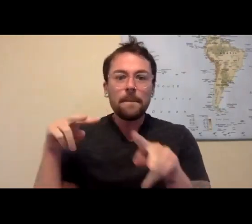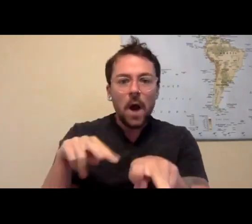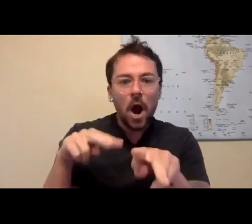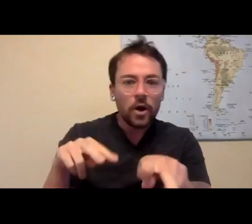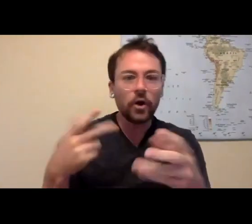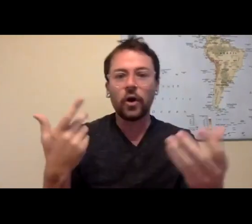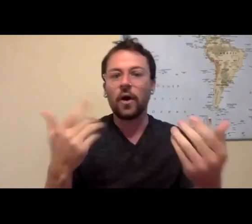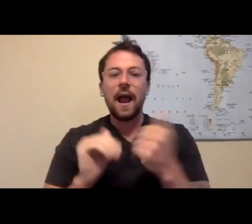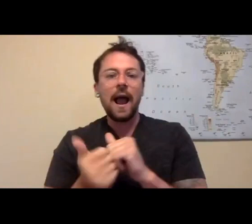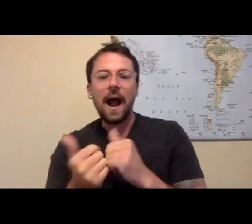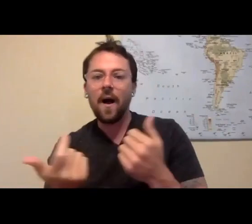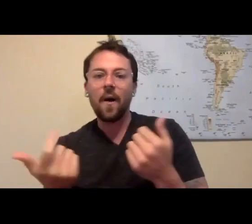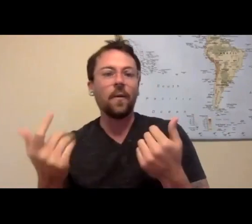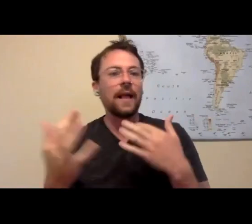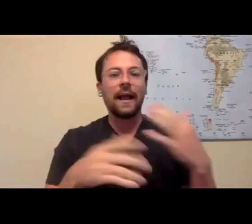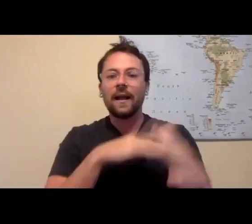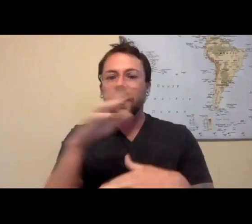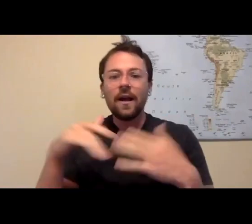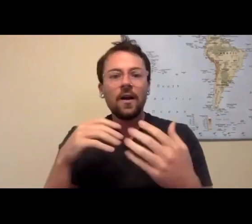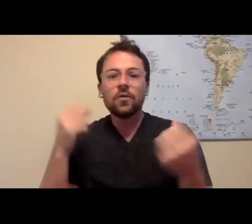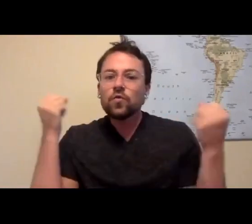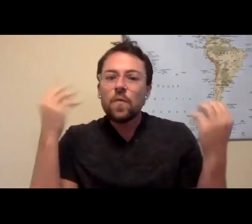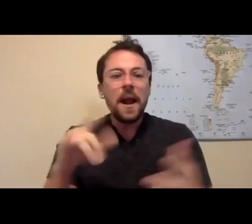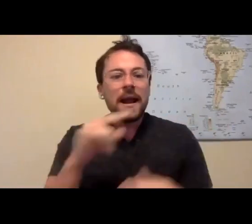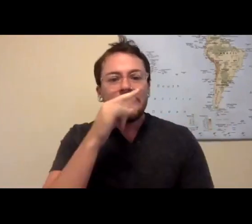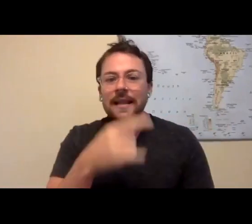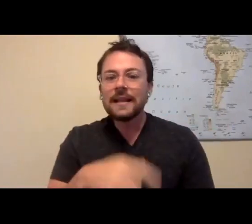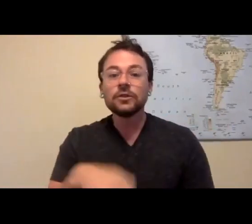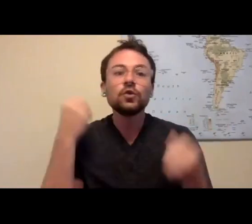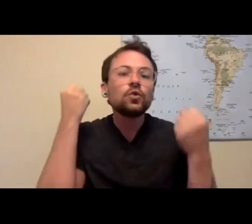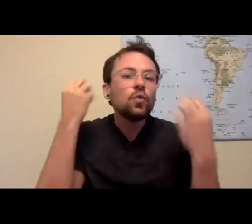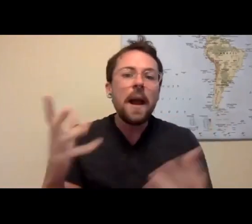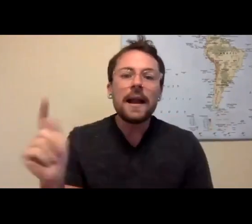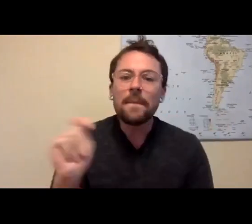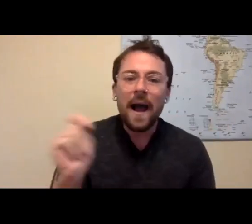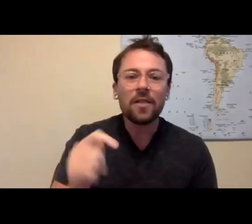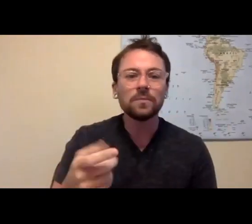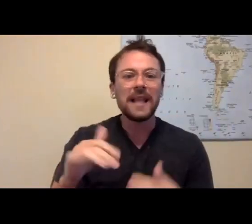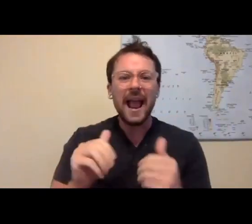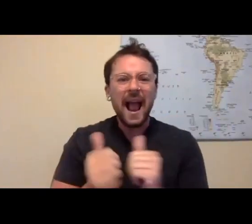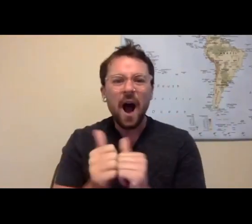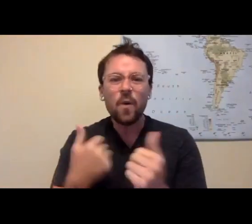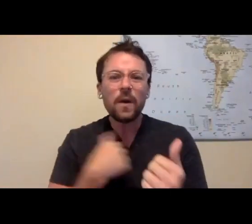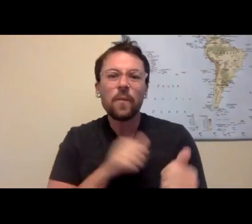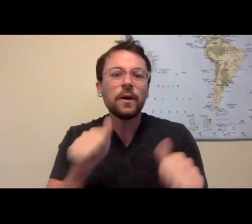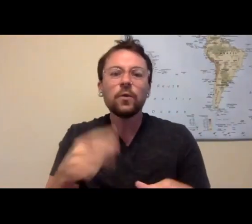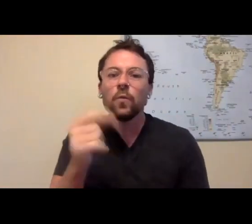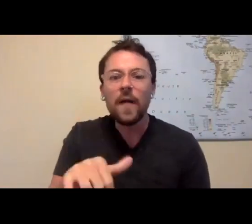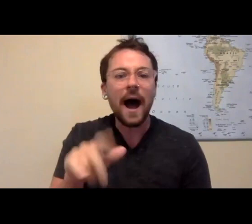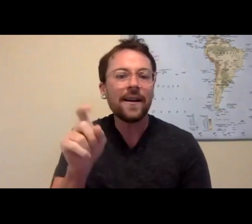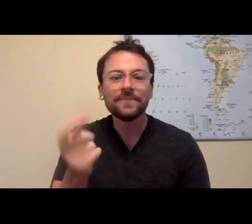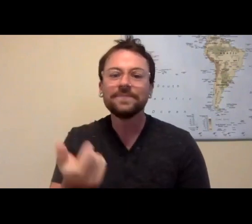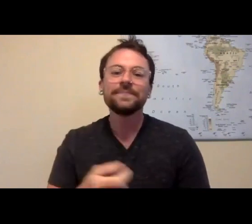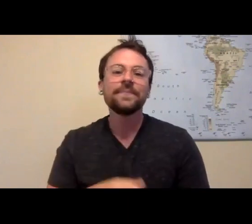this, that allows our students to feel safe in the restroom. In larger schools, that's going to be more difficult.